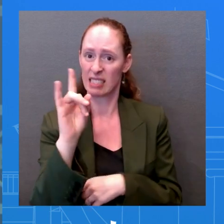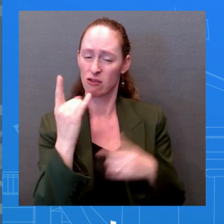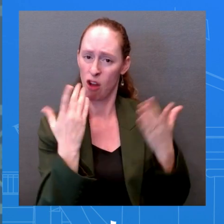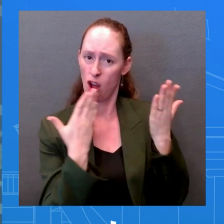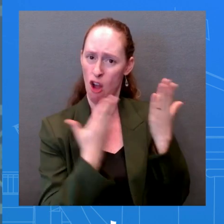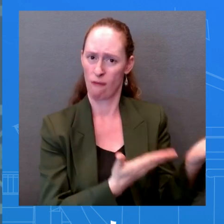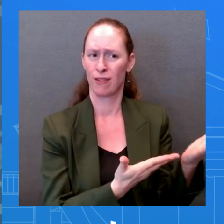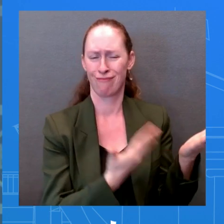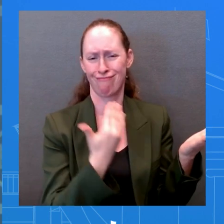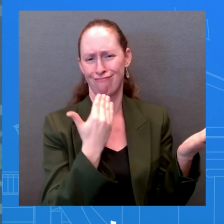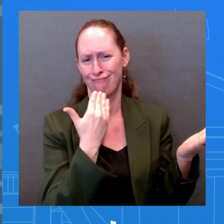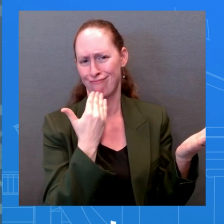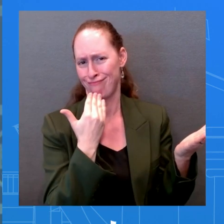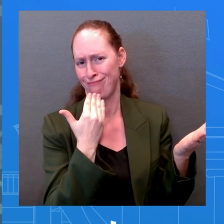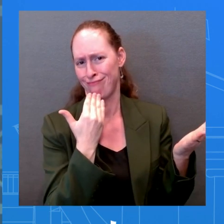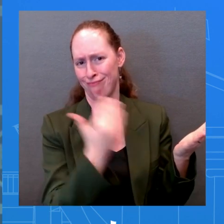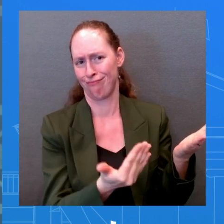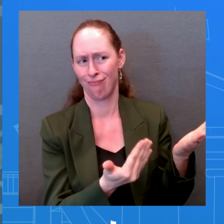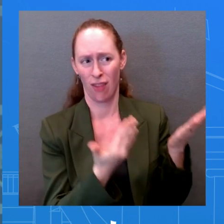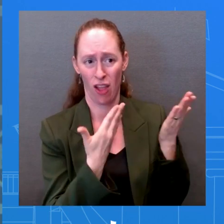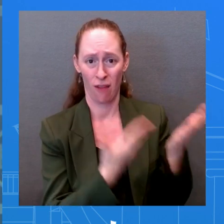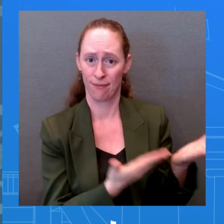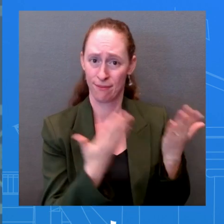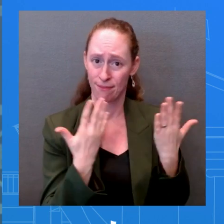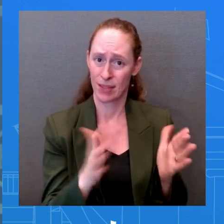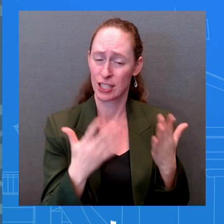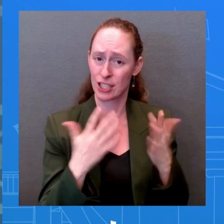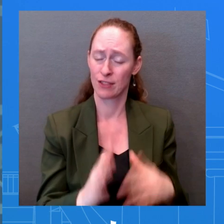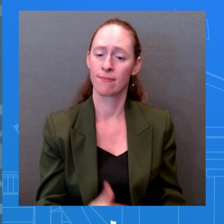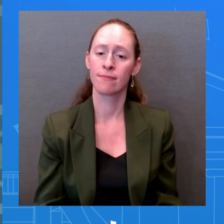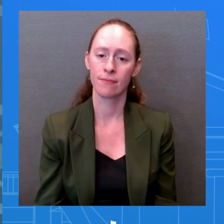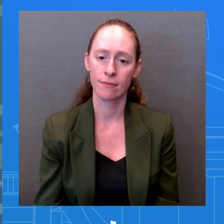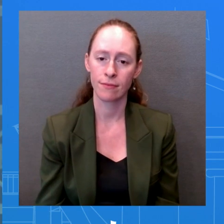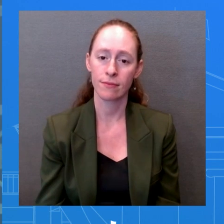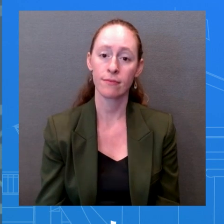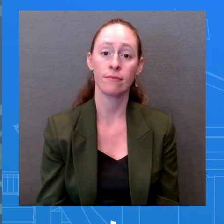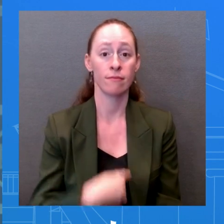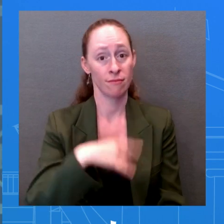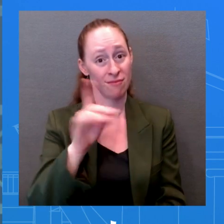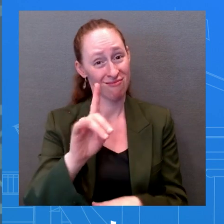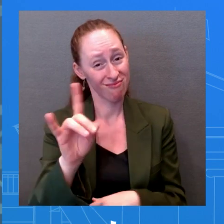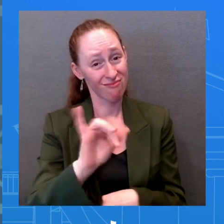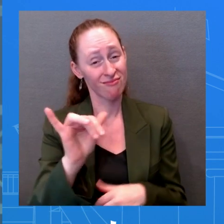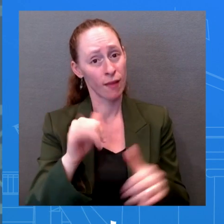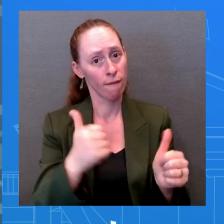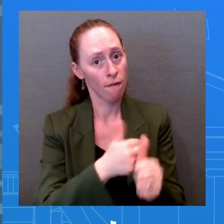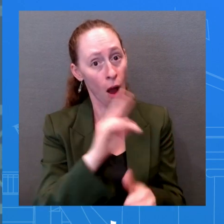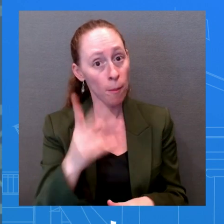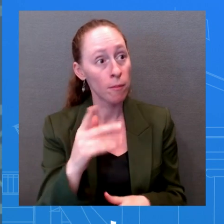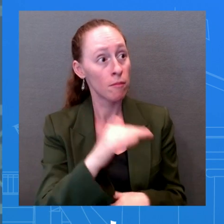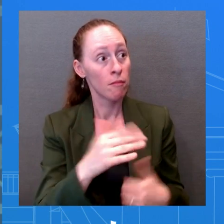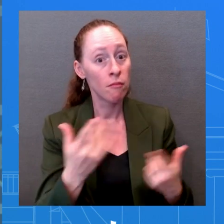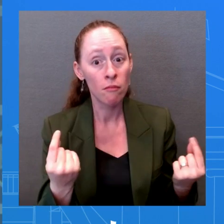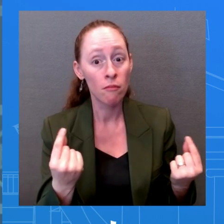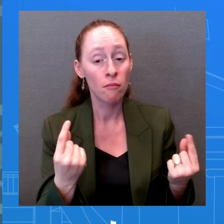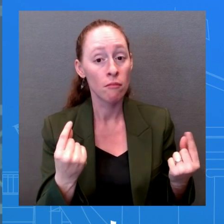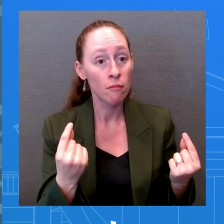We have followed up on that offer repeatedly, and we'll continue to pursue every avenue to bring them home safely.